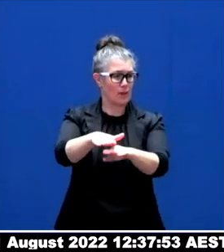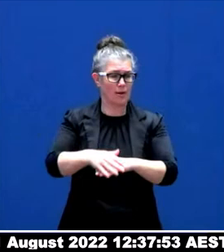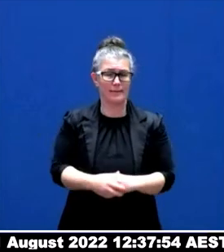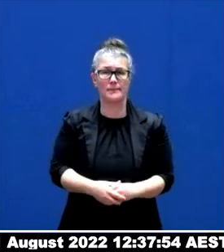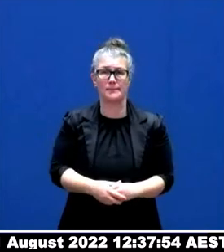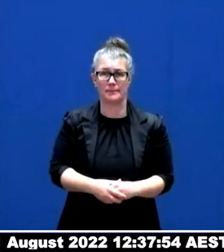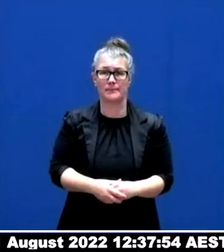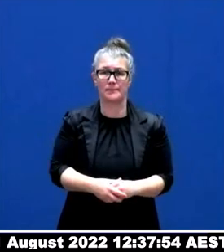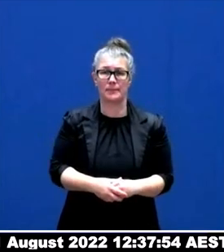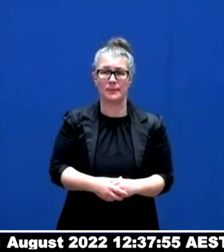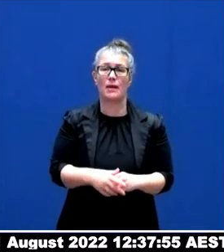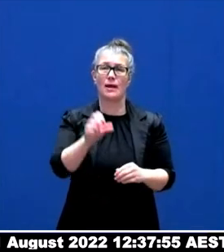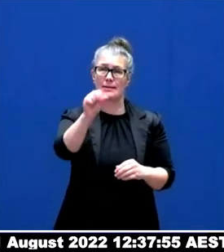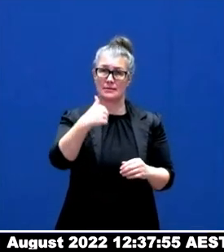Page three4, I've got that.